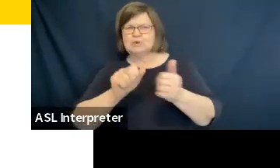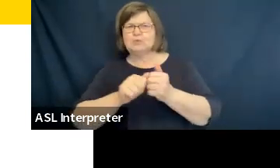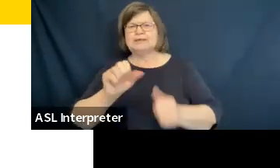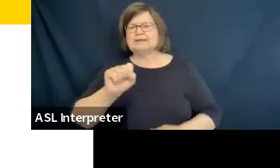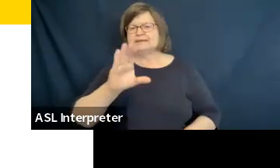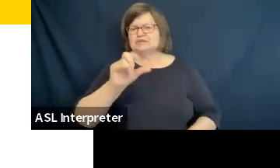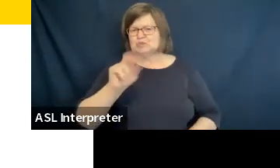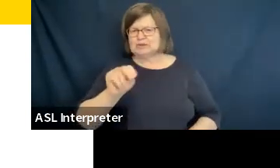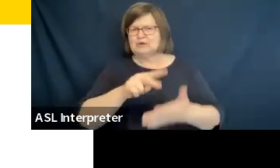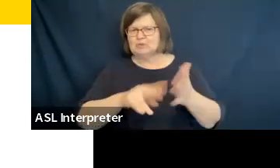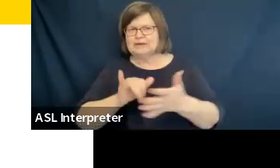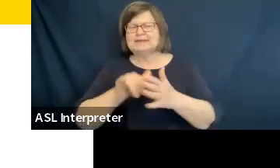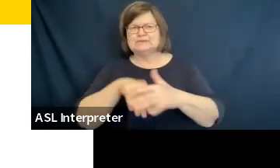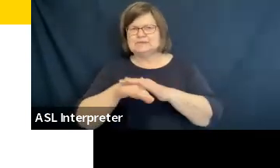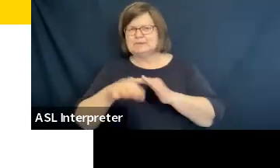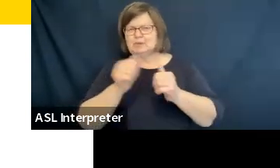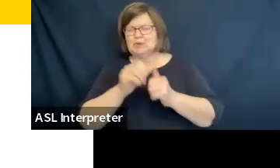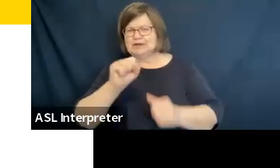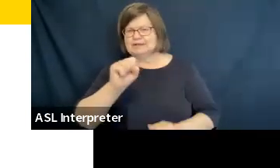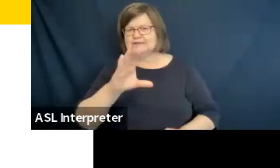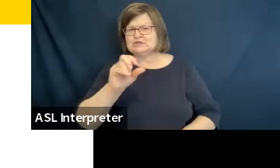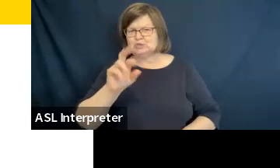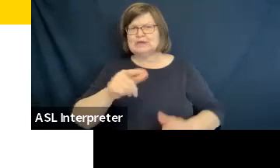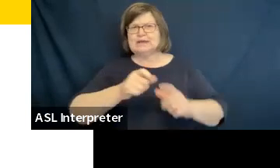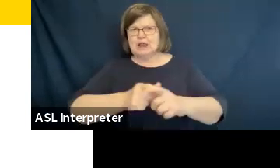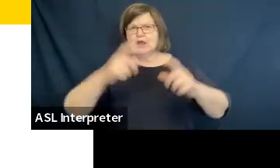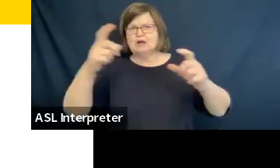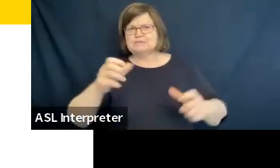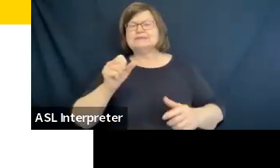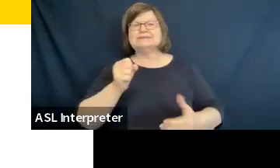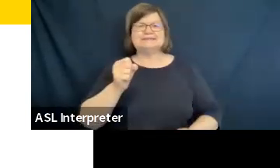that they're accessible with screen enlargement software. You know, just being really mindful